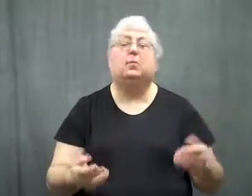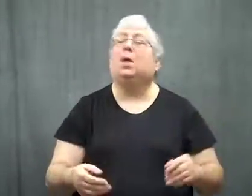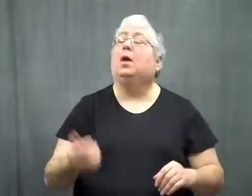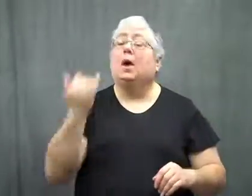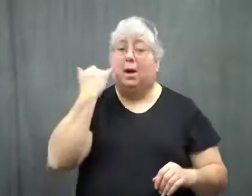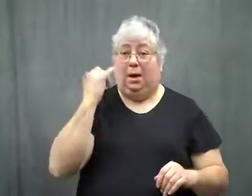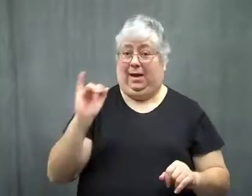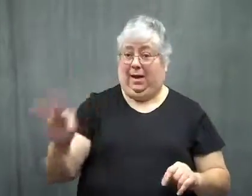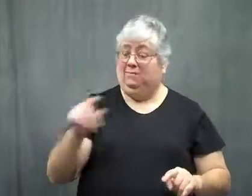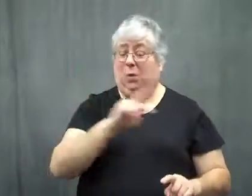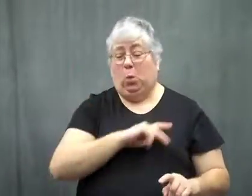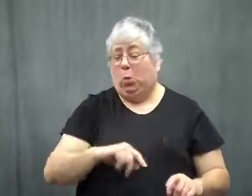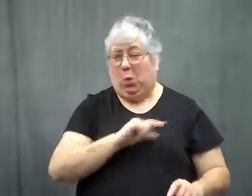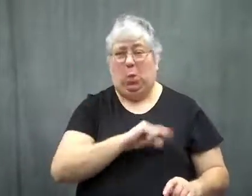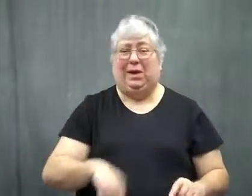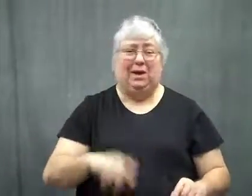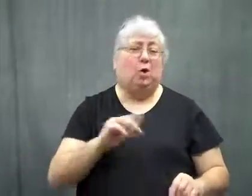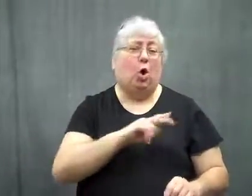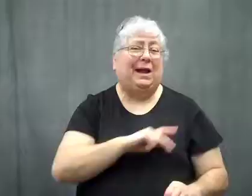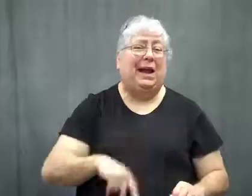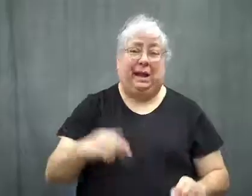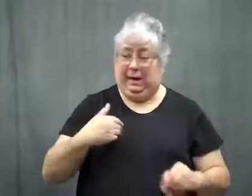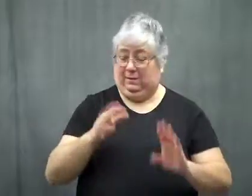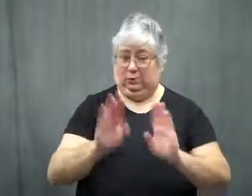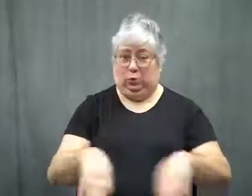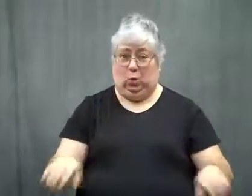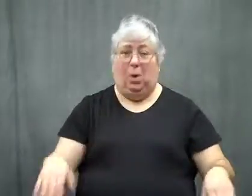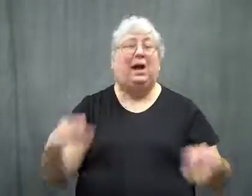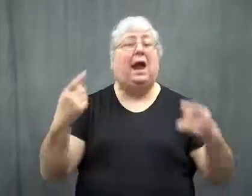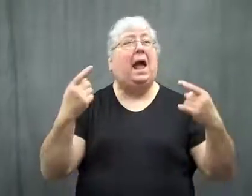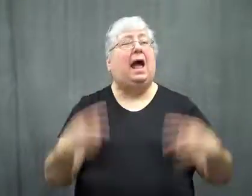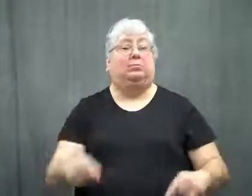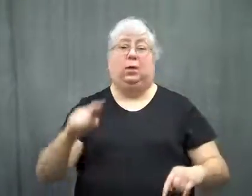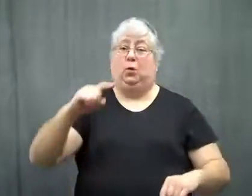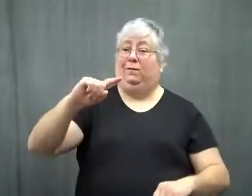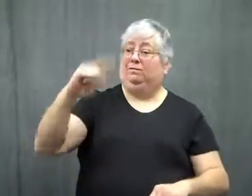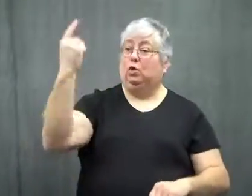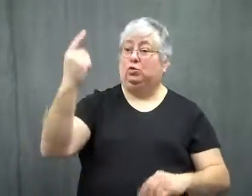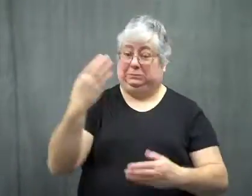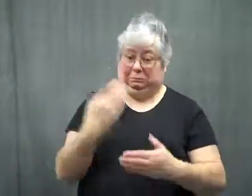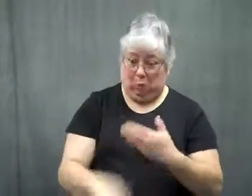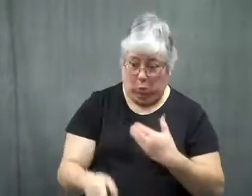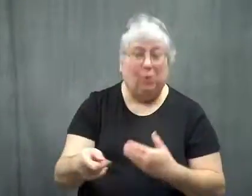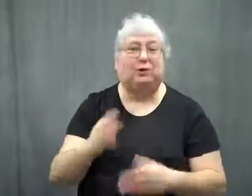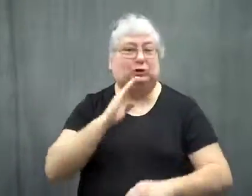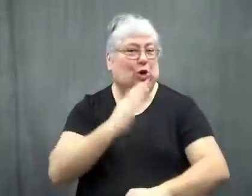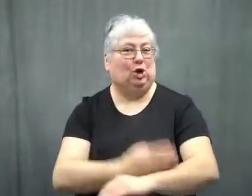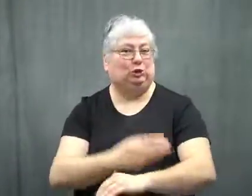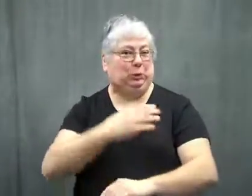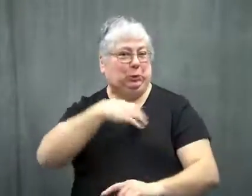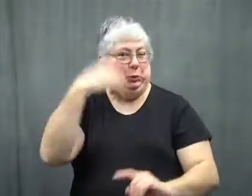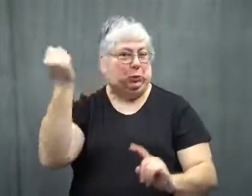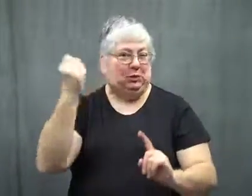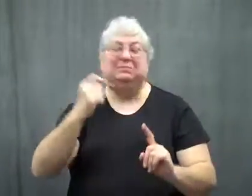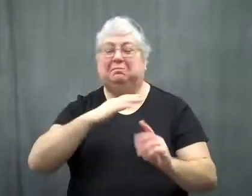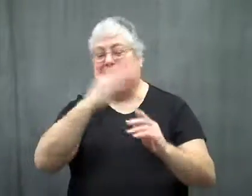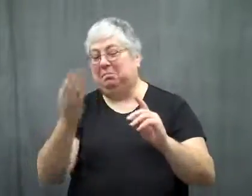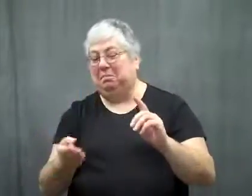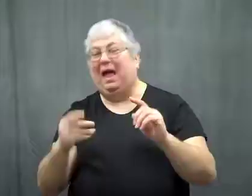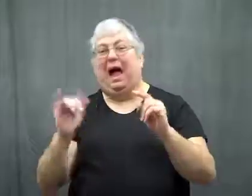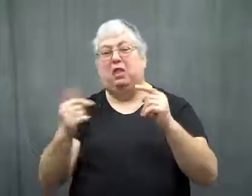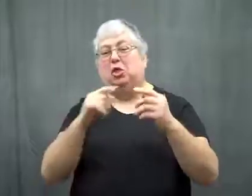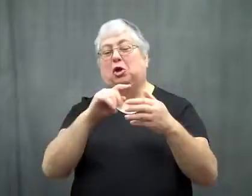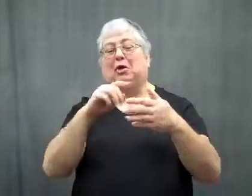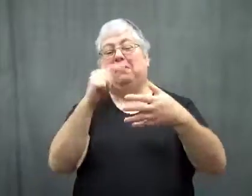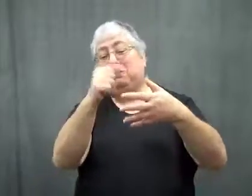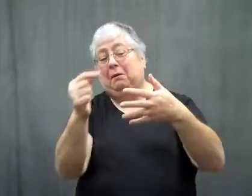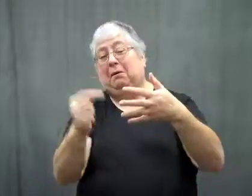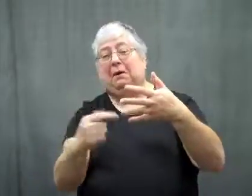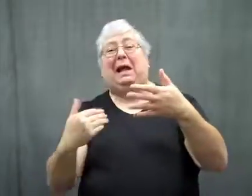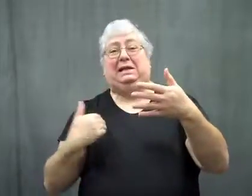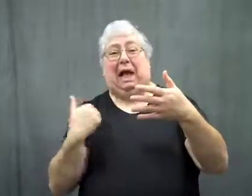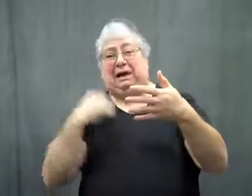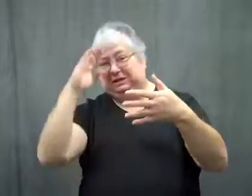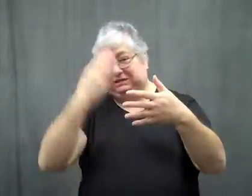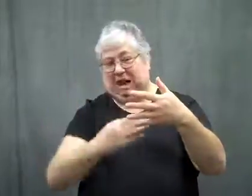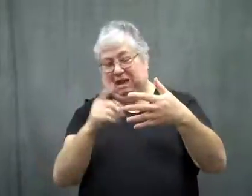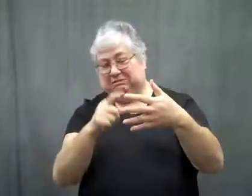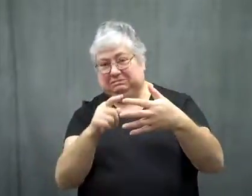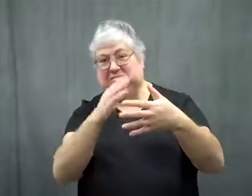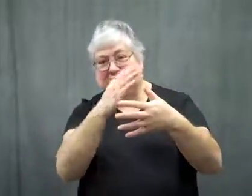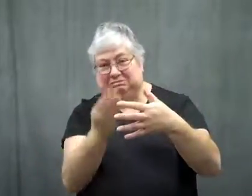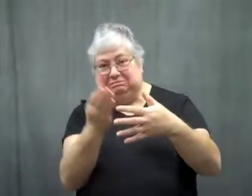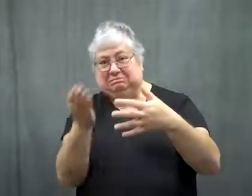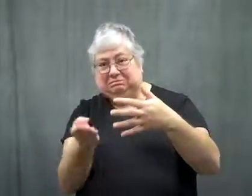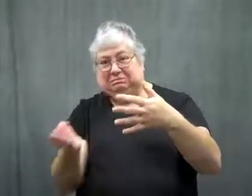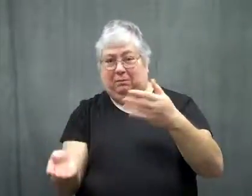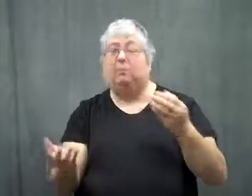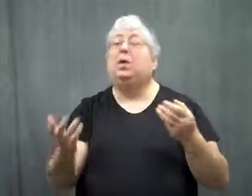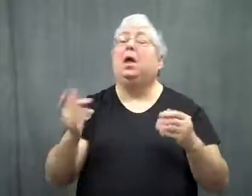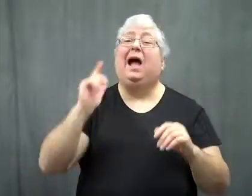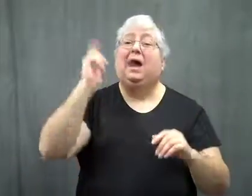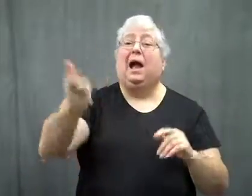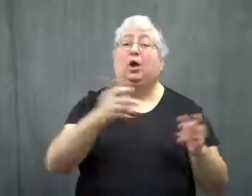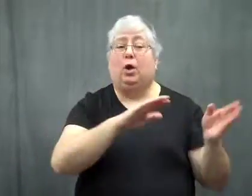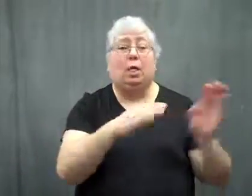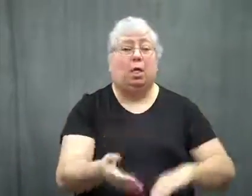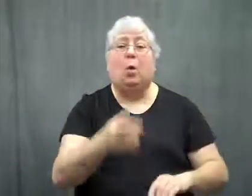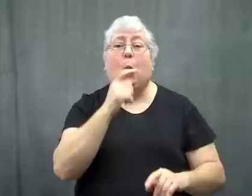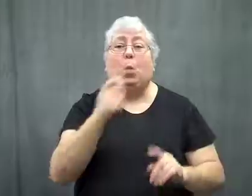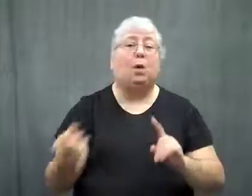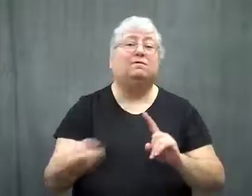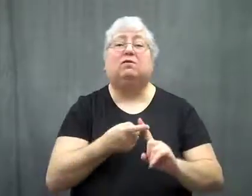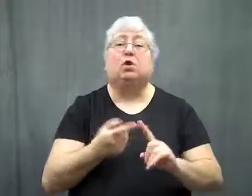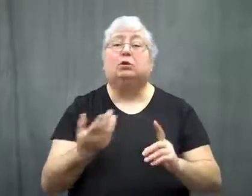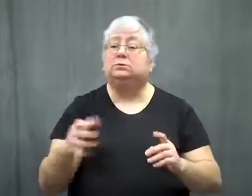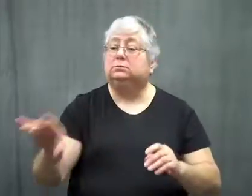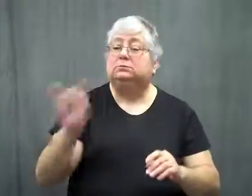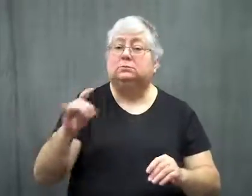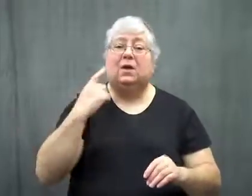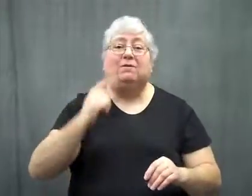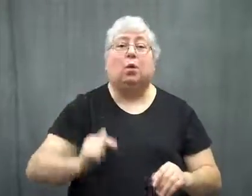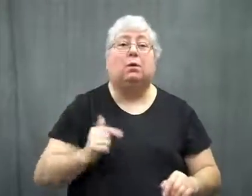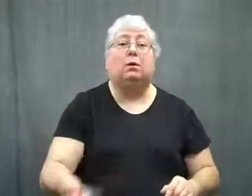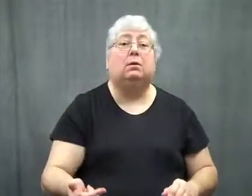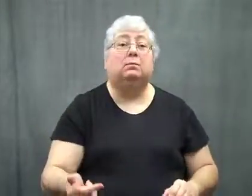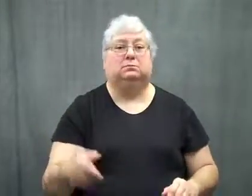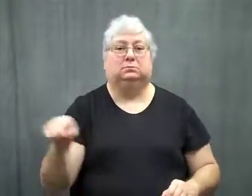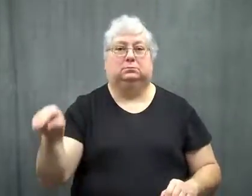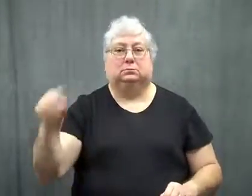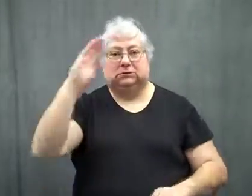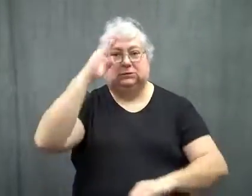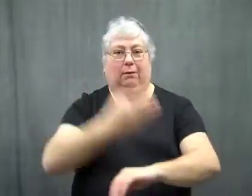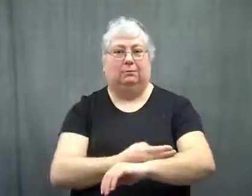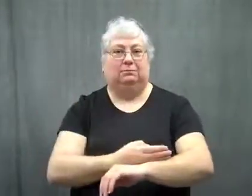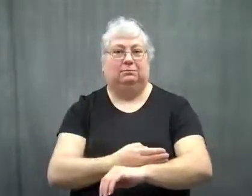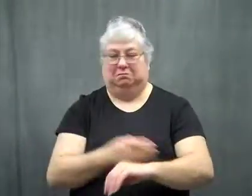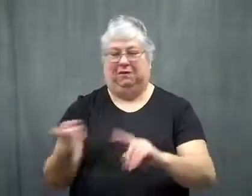Say a monarch's first child is a daughter, with sons following.